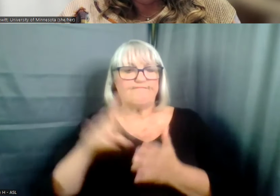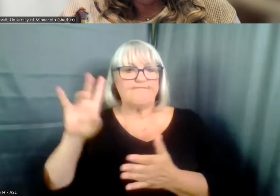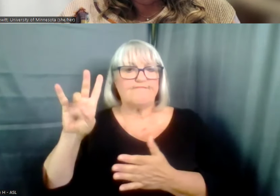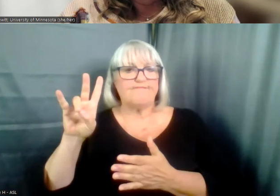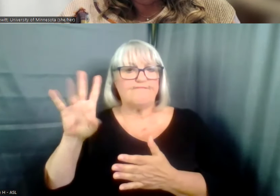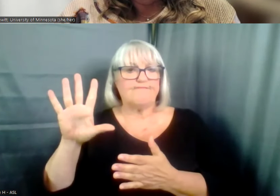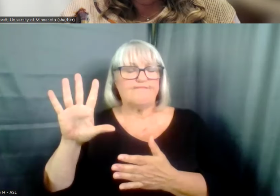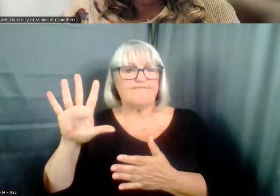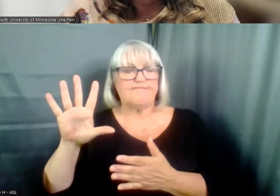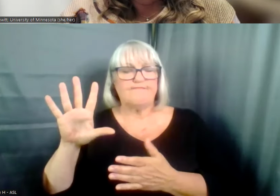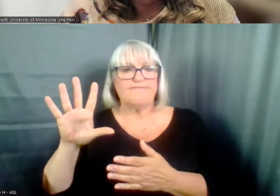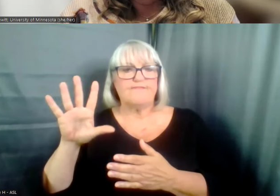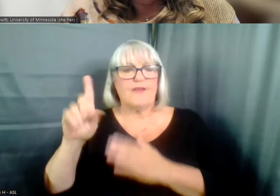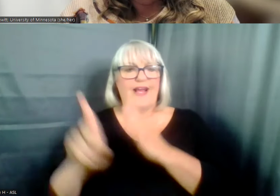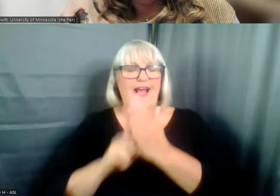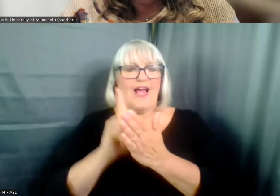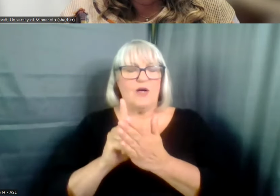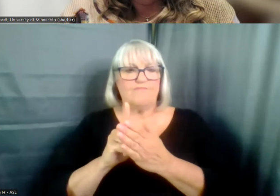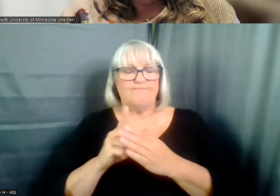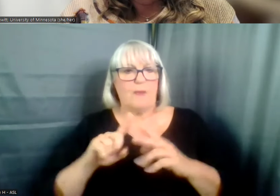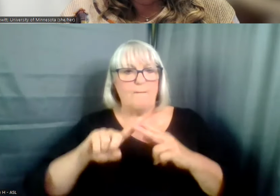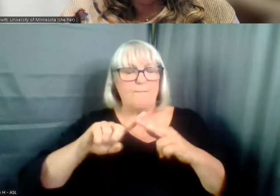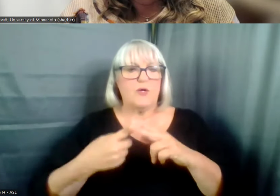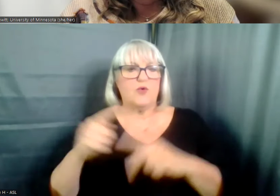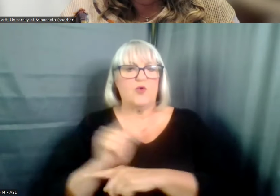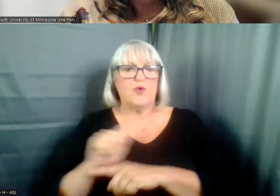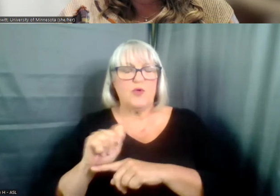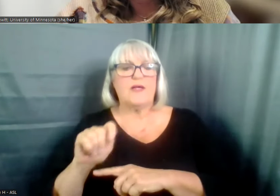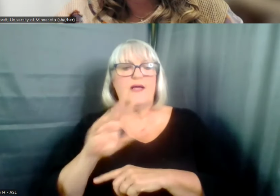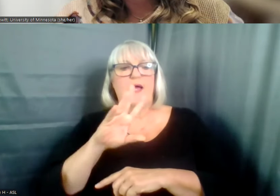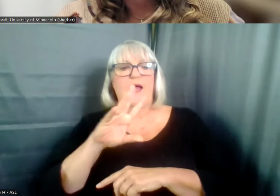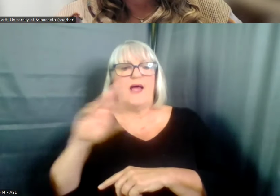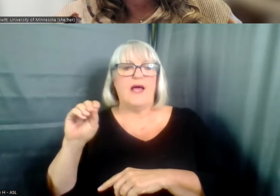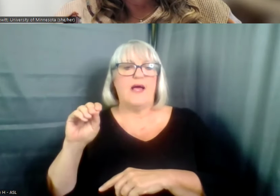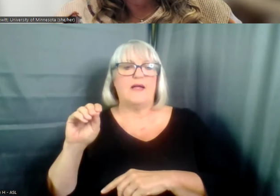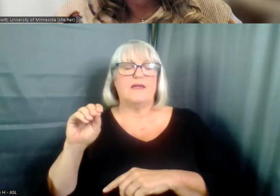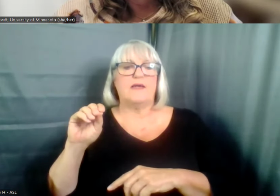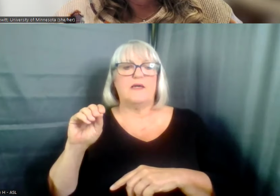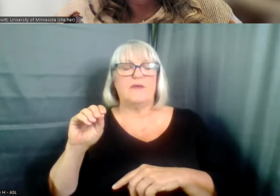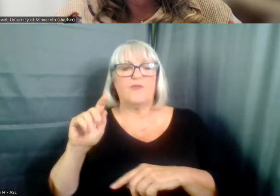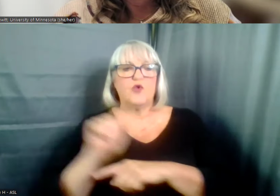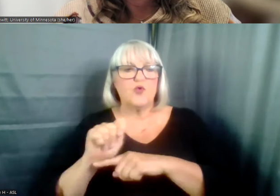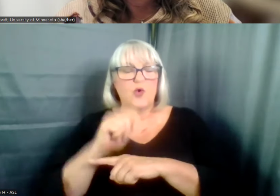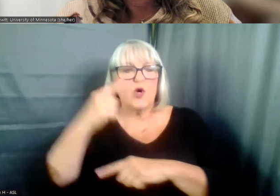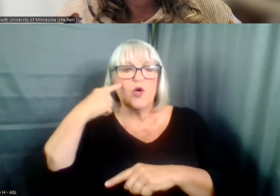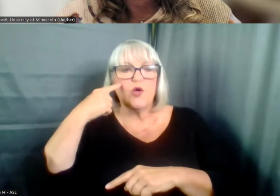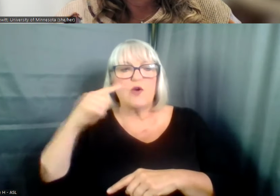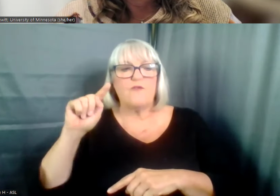level training along with 12 hours of continuing education for personal care aids to prepare individuals working in all long